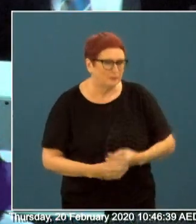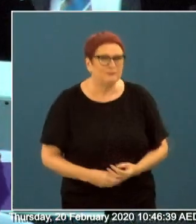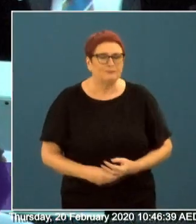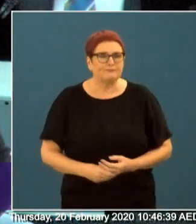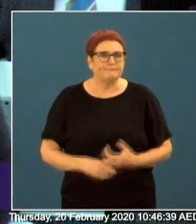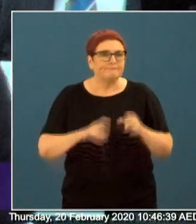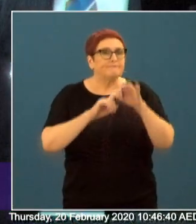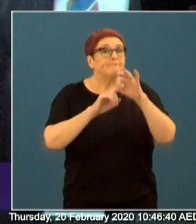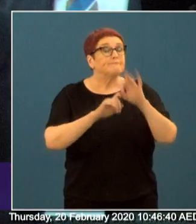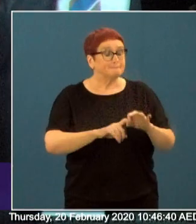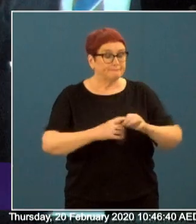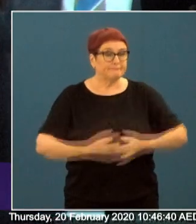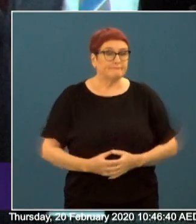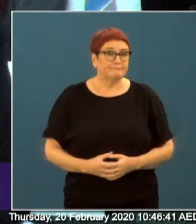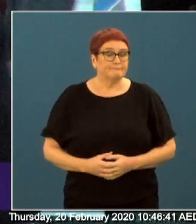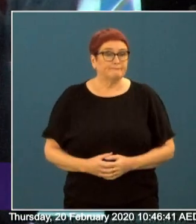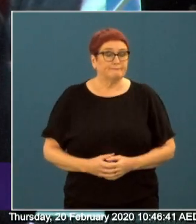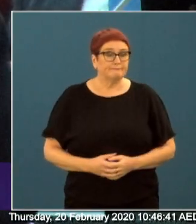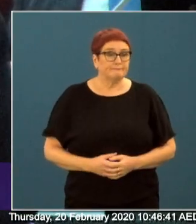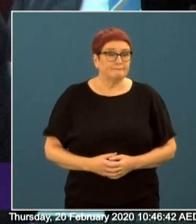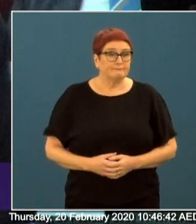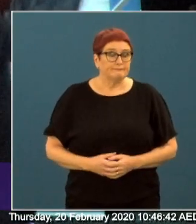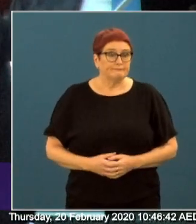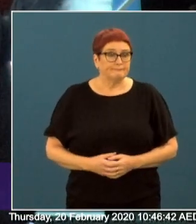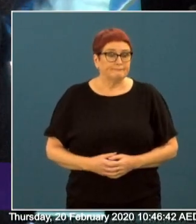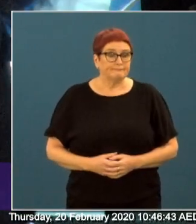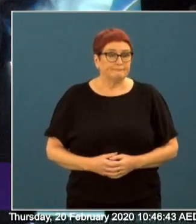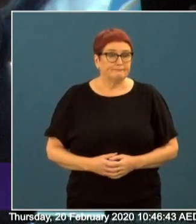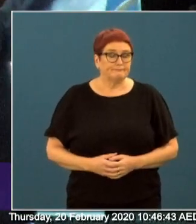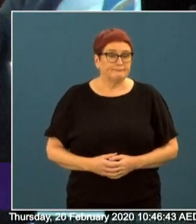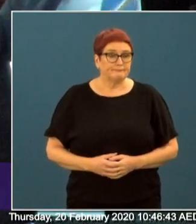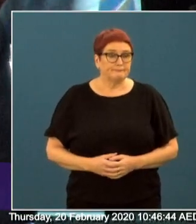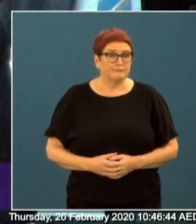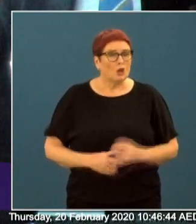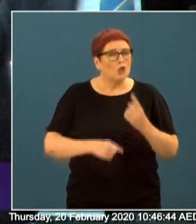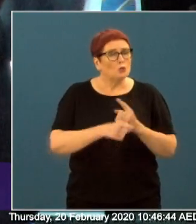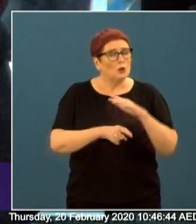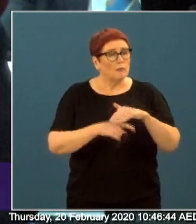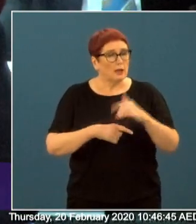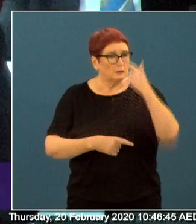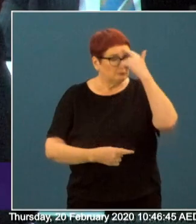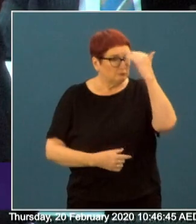just to make sure that we understand, working through your statement, when you're talking about intellectual disability and autism,